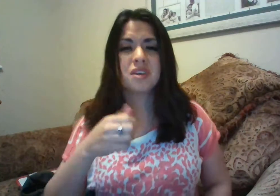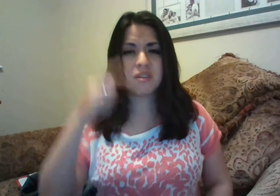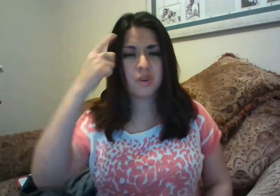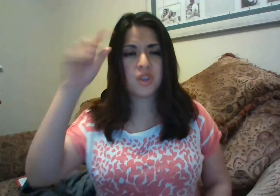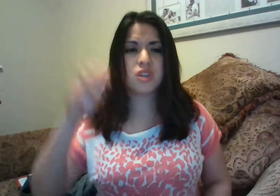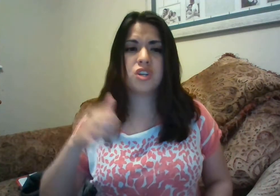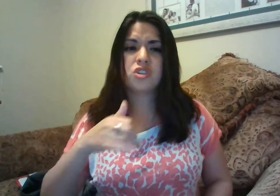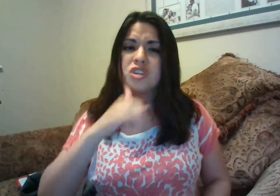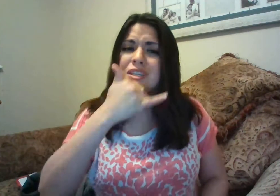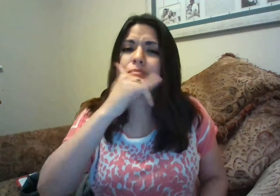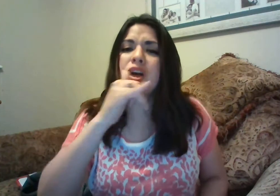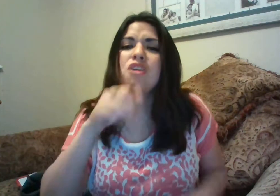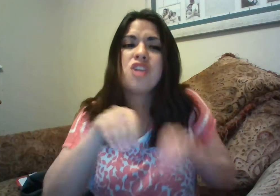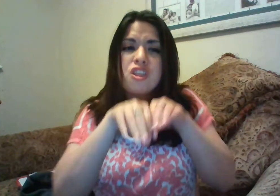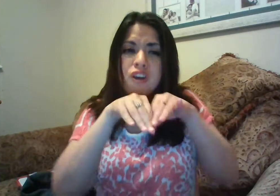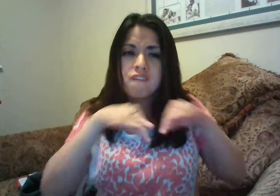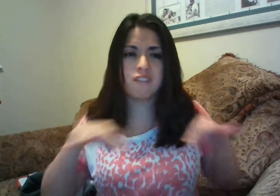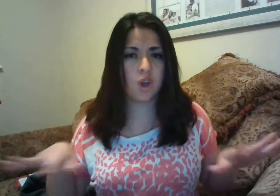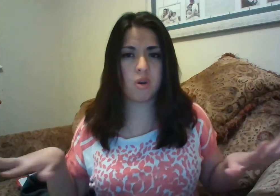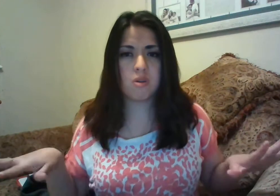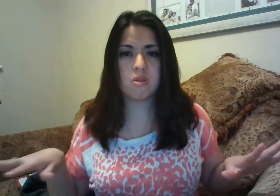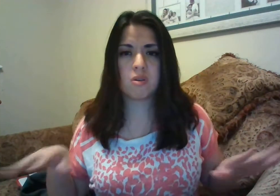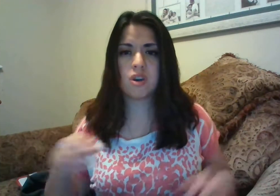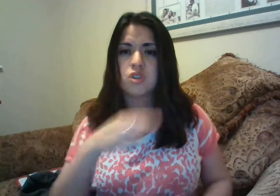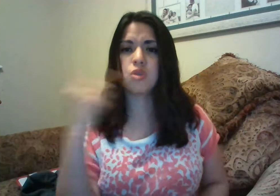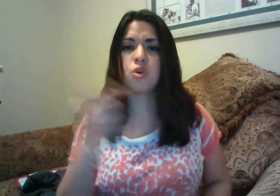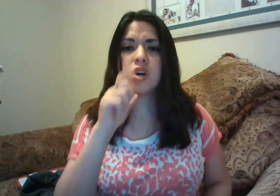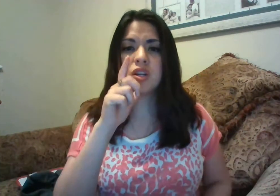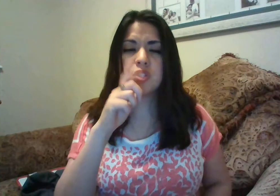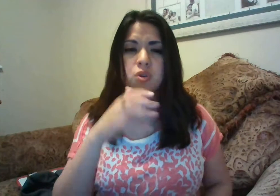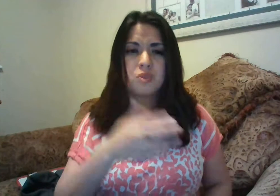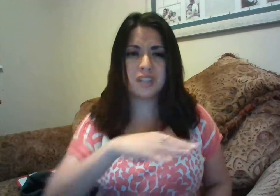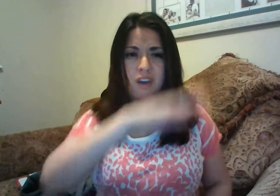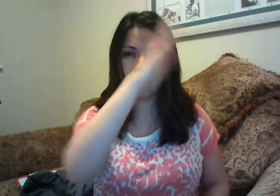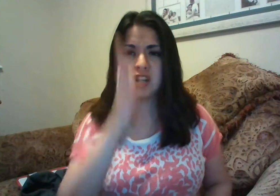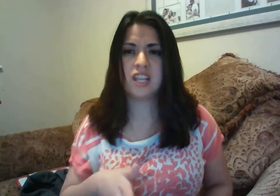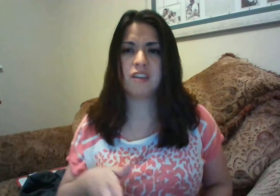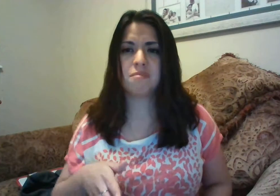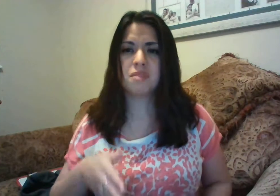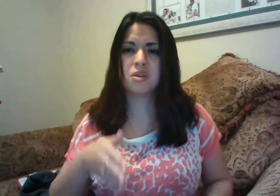for the drinks spilled on the floor To the ones who never left me